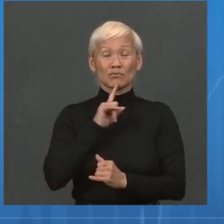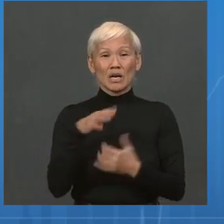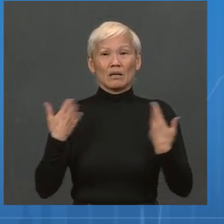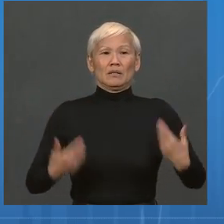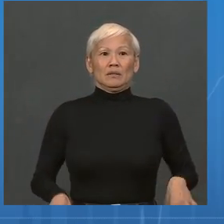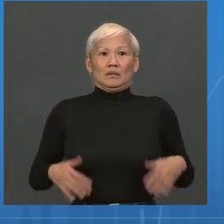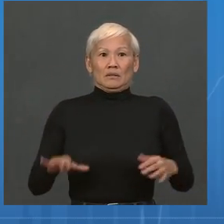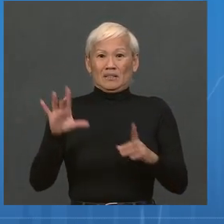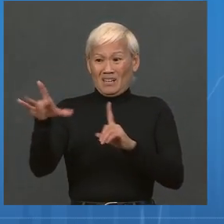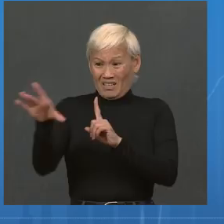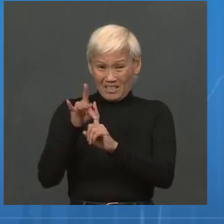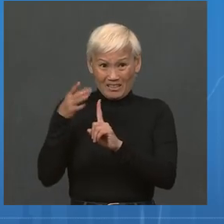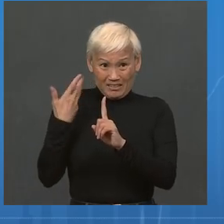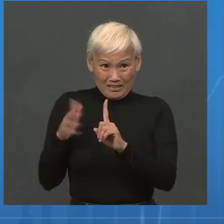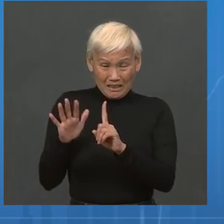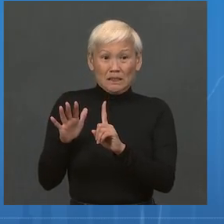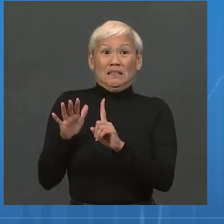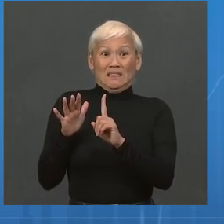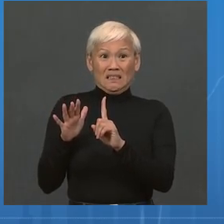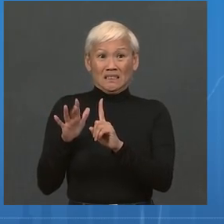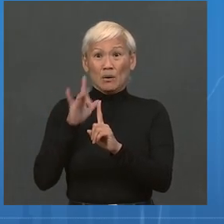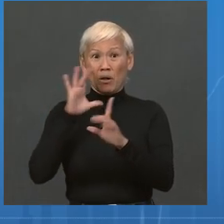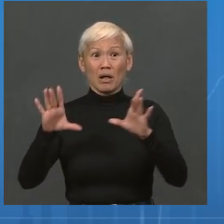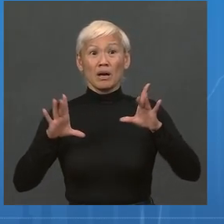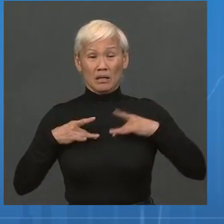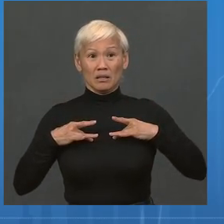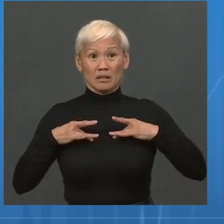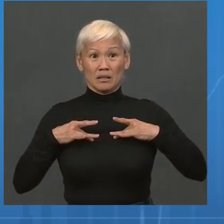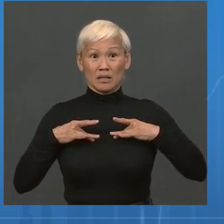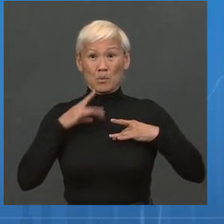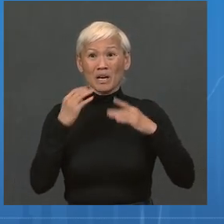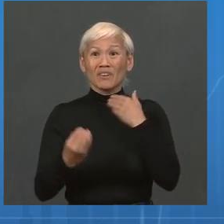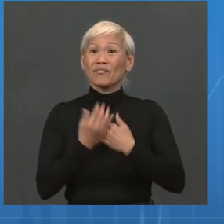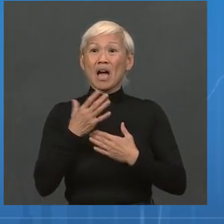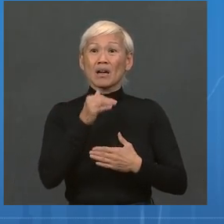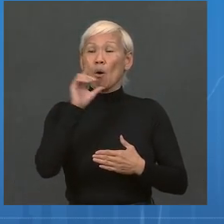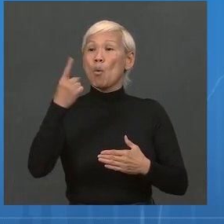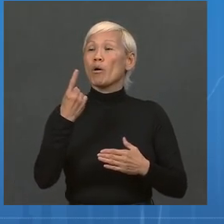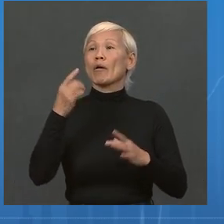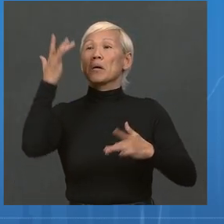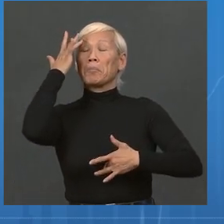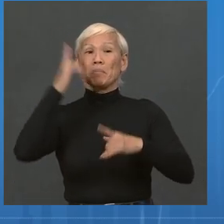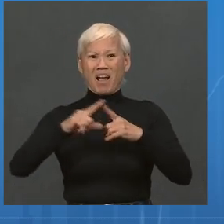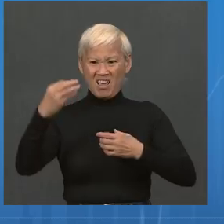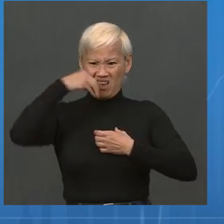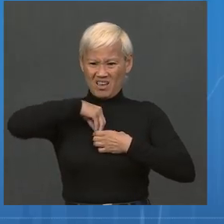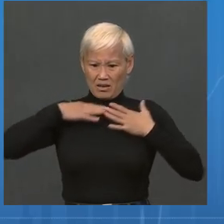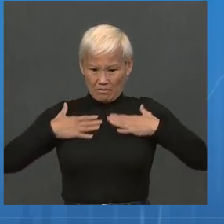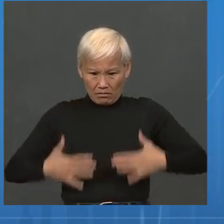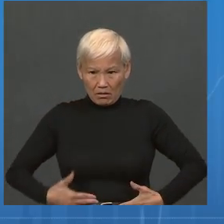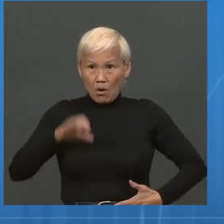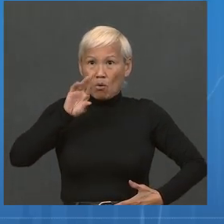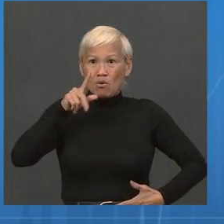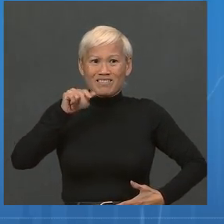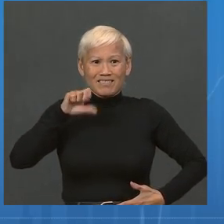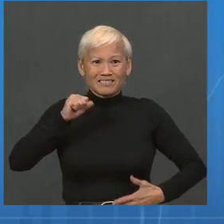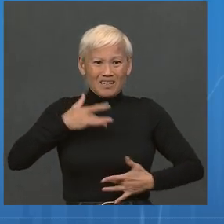that affects multiple organ systems, including the heart. On top of this, many children have suffered with long COVID,